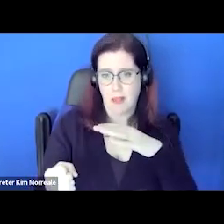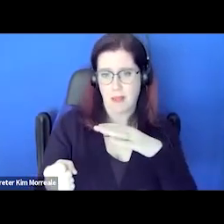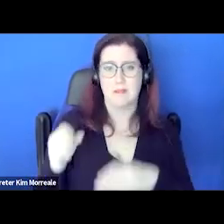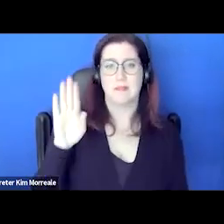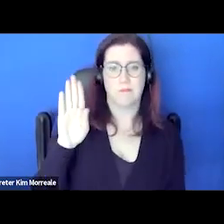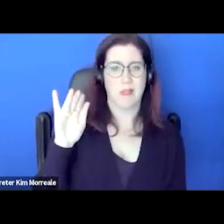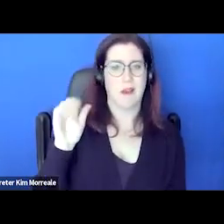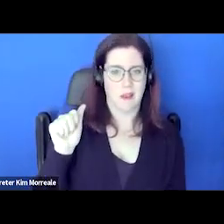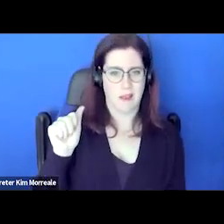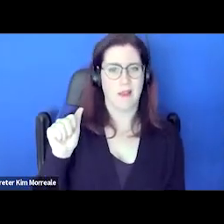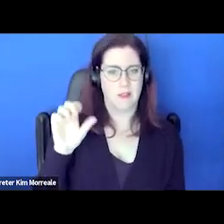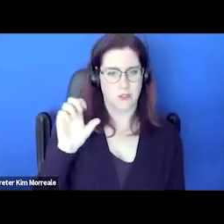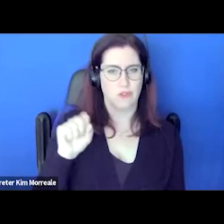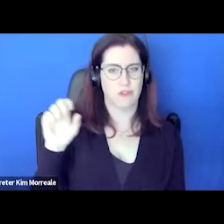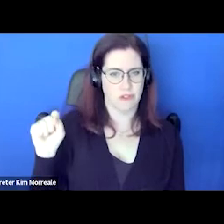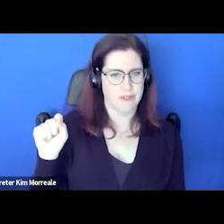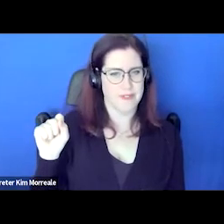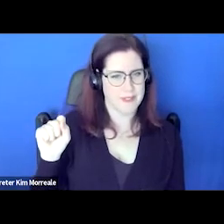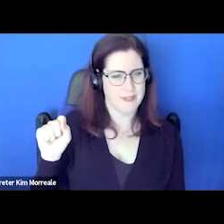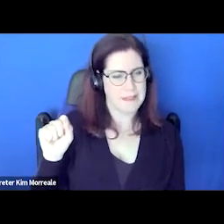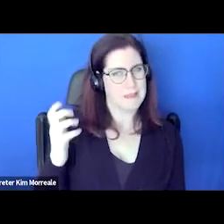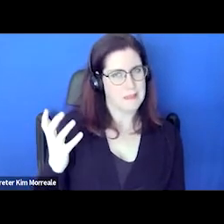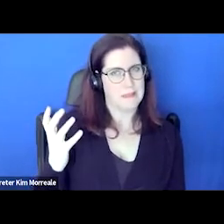And that was, I think out of,